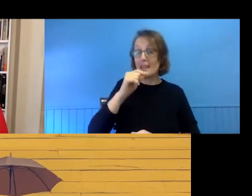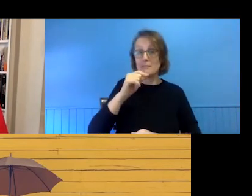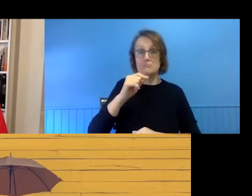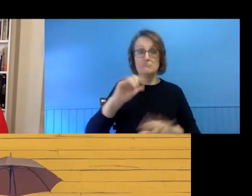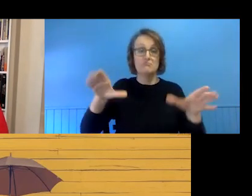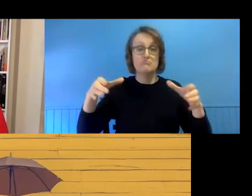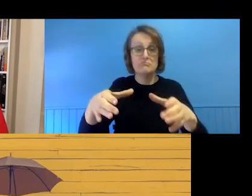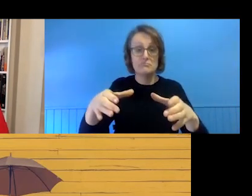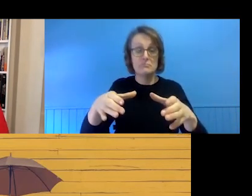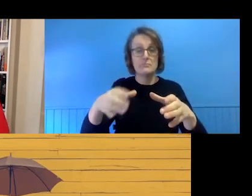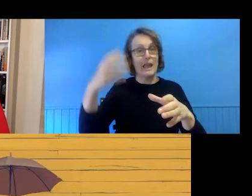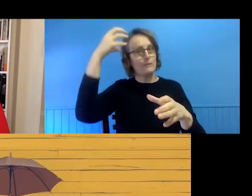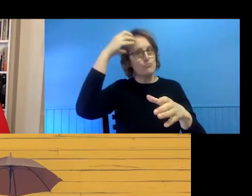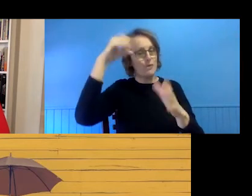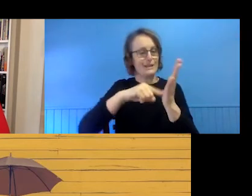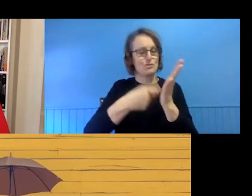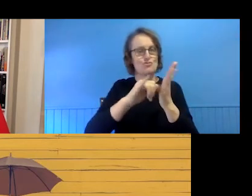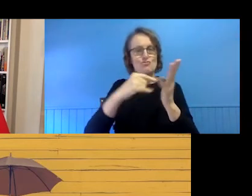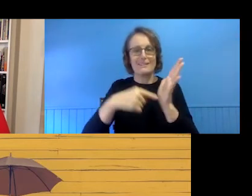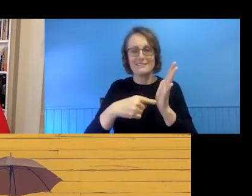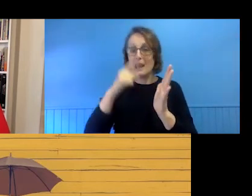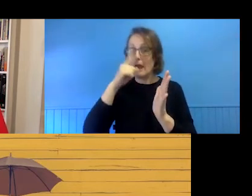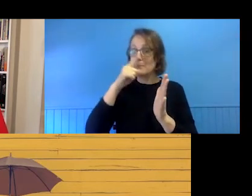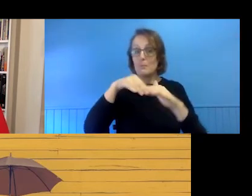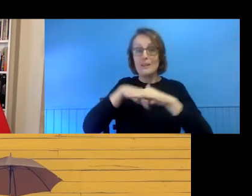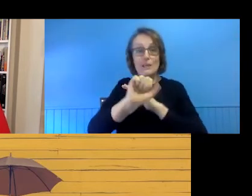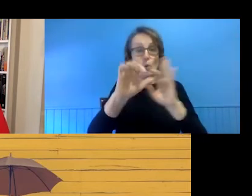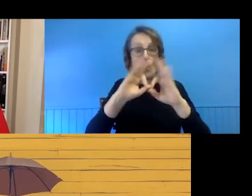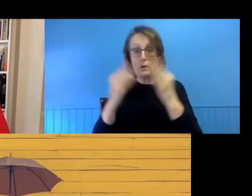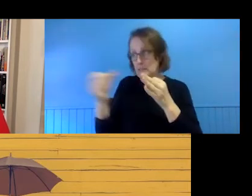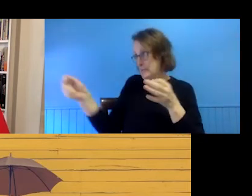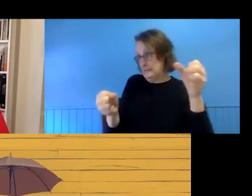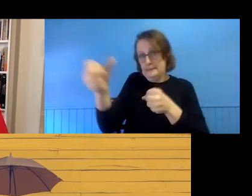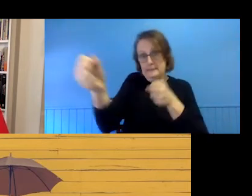you know, people within your organisation or advisors, or mentors